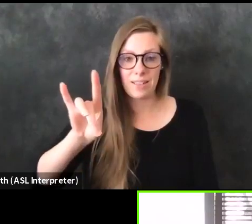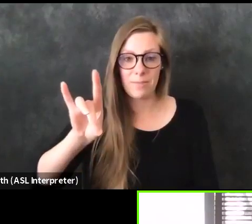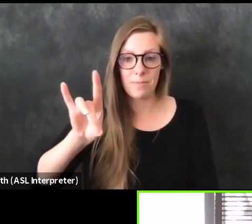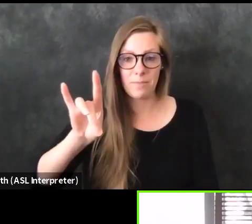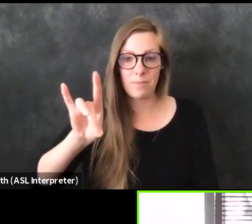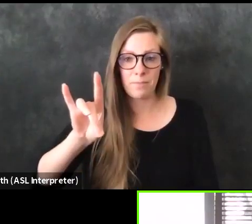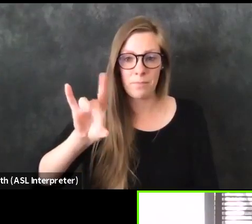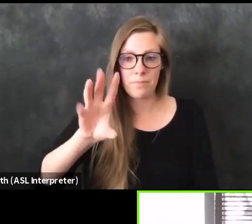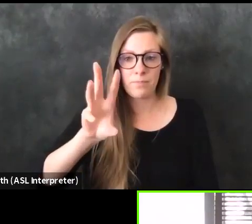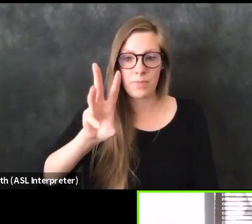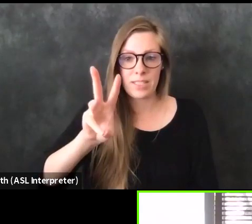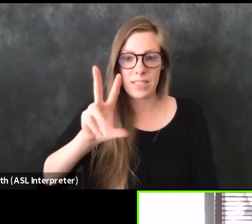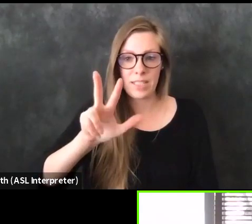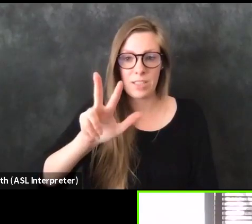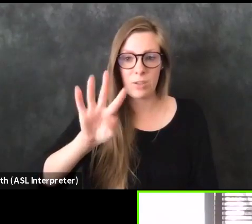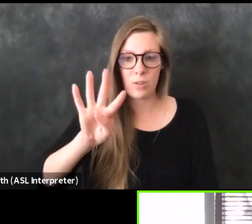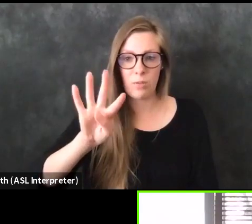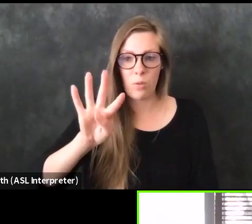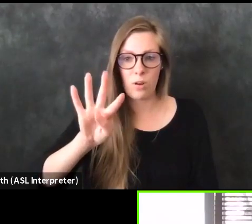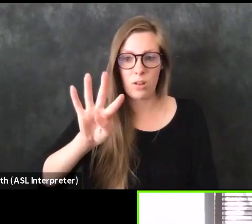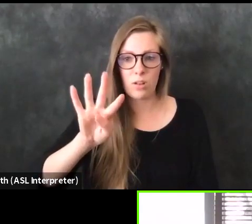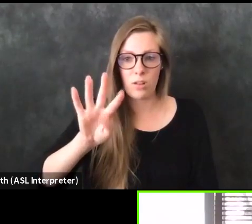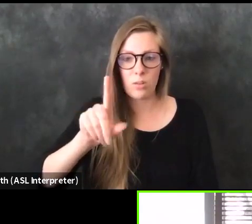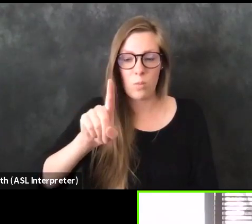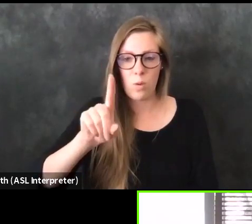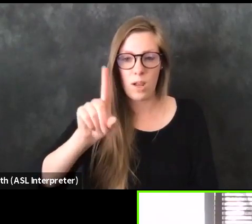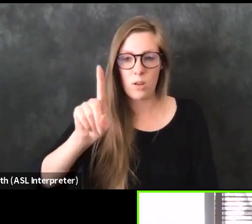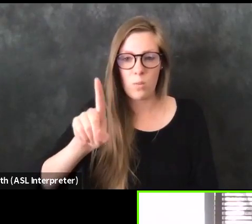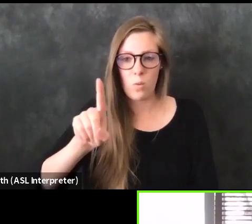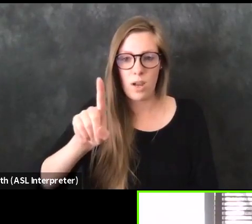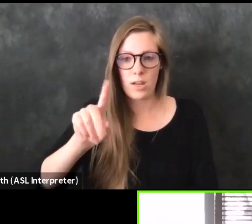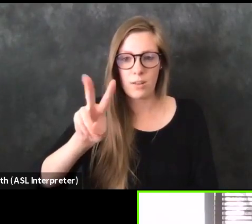Six, three, four, one, one, two, three.